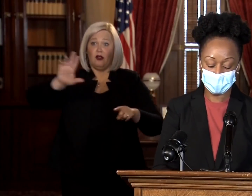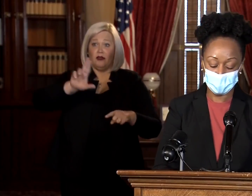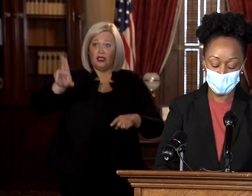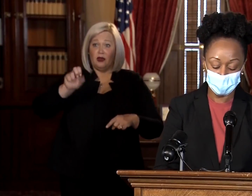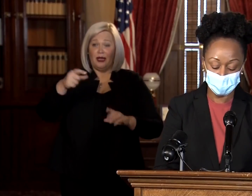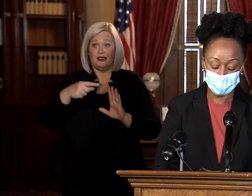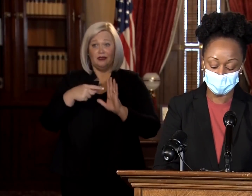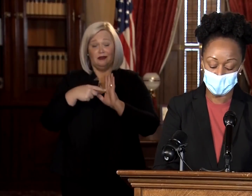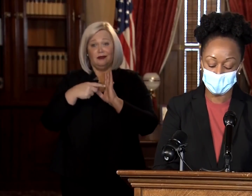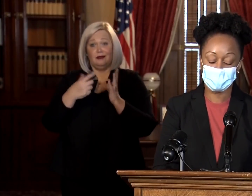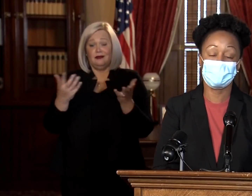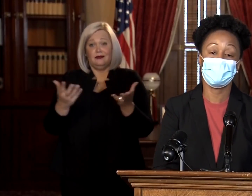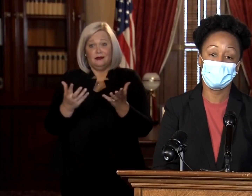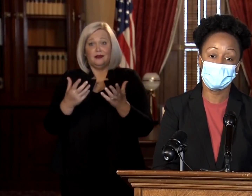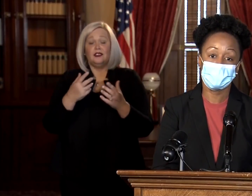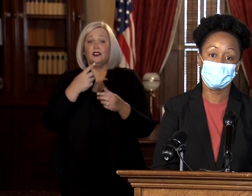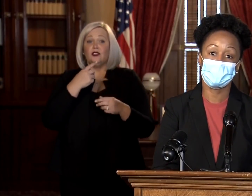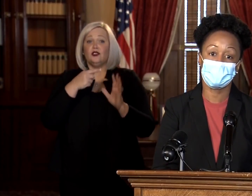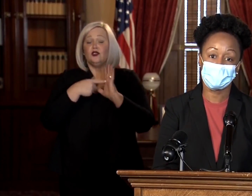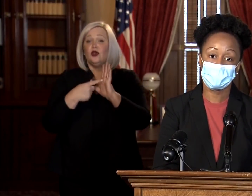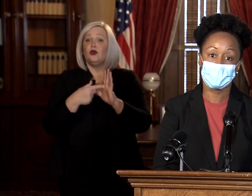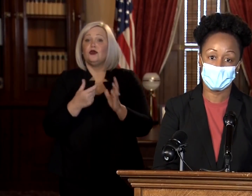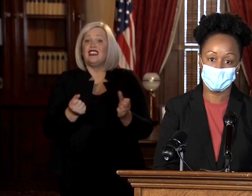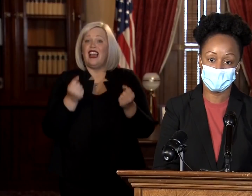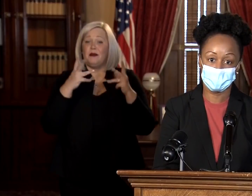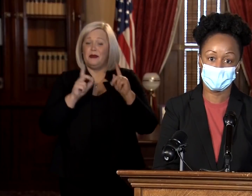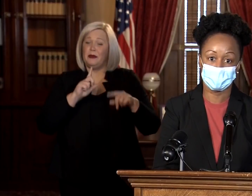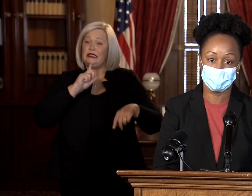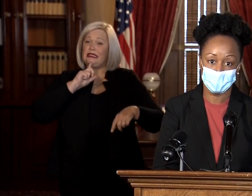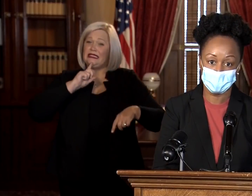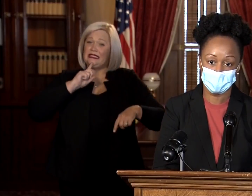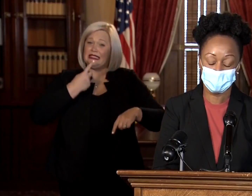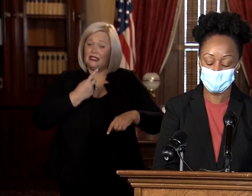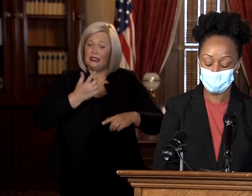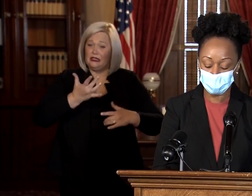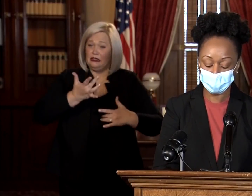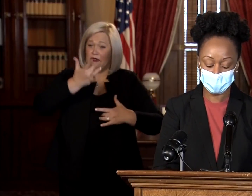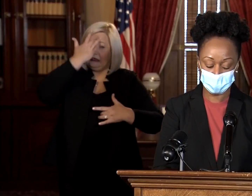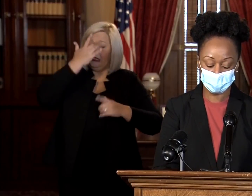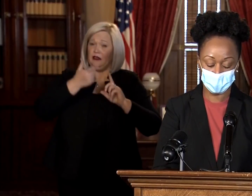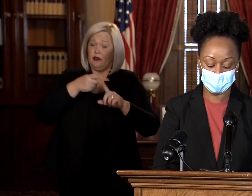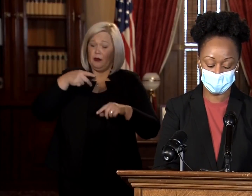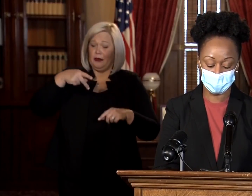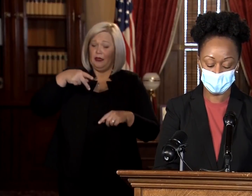But I also want people to know that current reports across the that current reports across the country indicate that people who country indicate that people who have had severe allergic